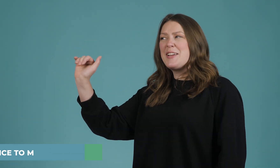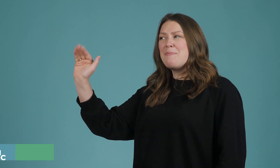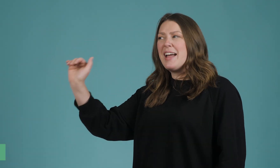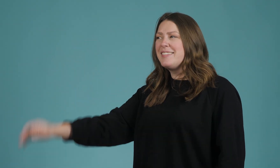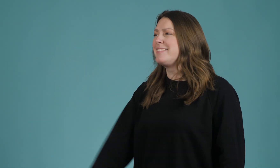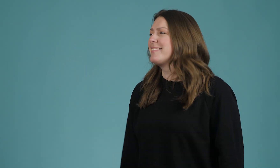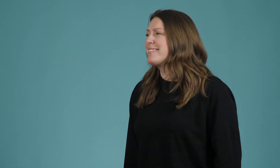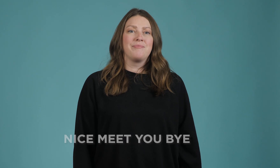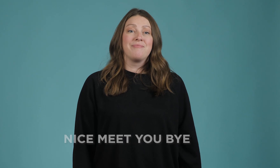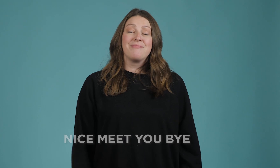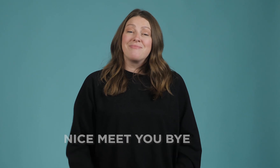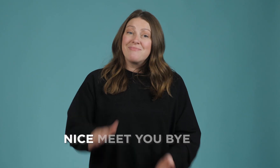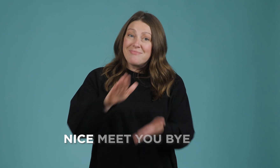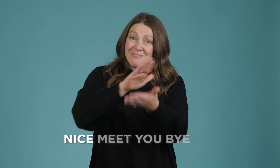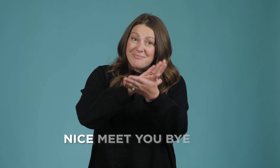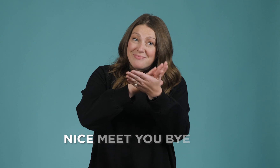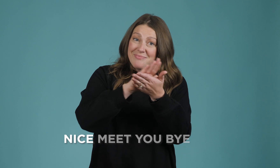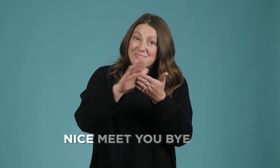Goodbye.